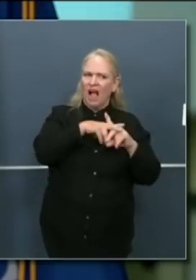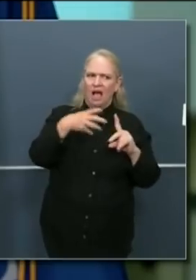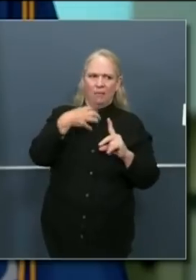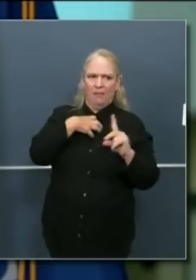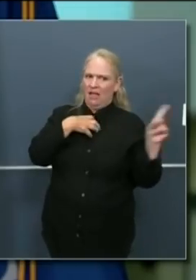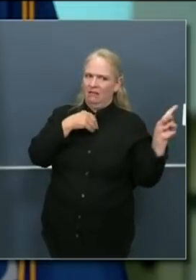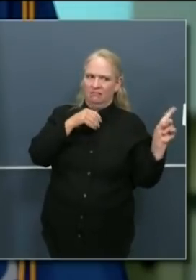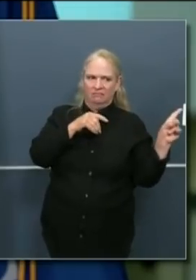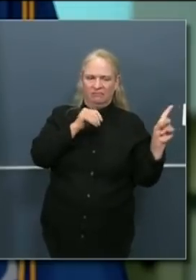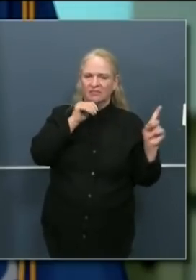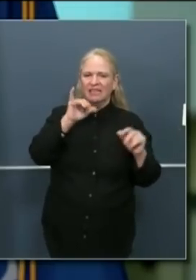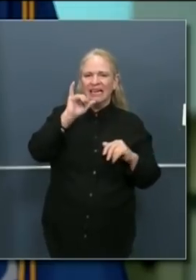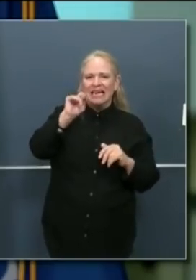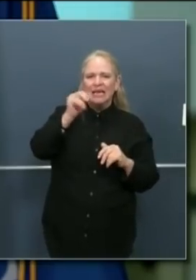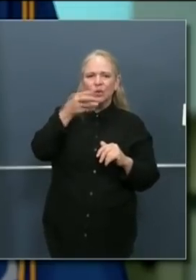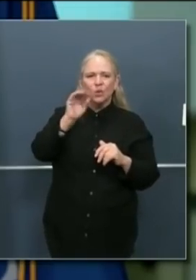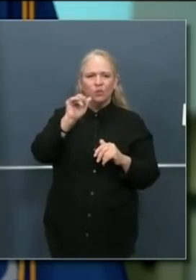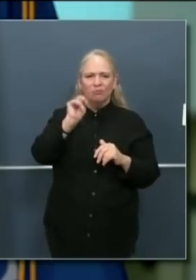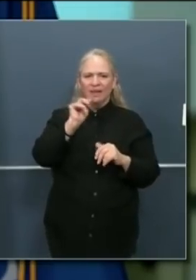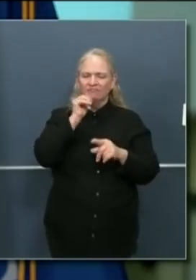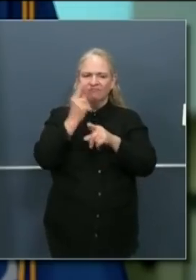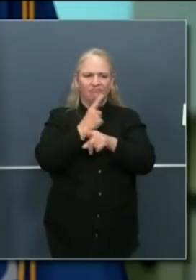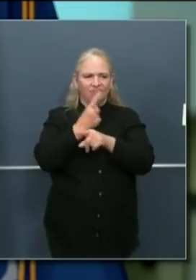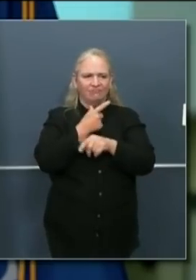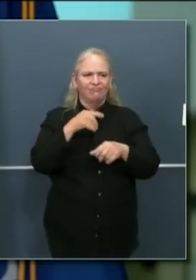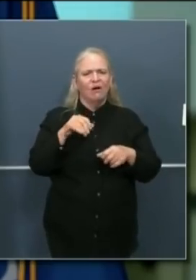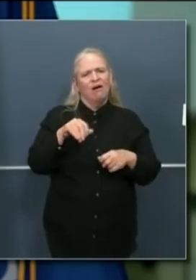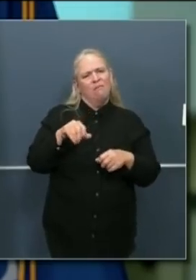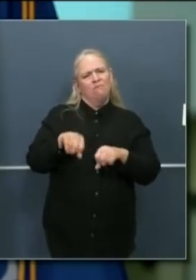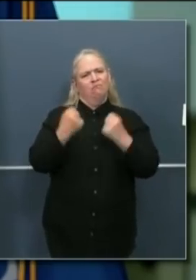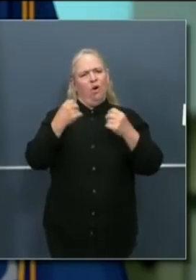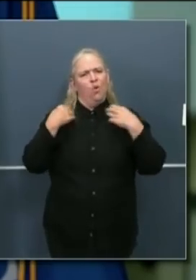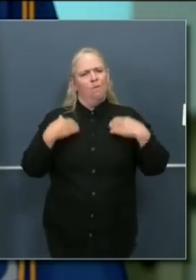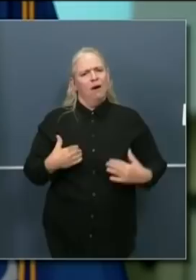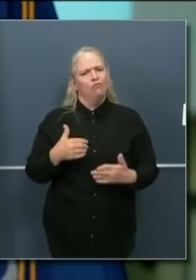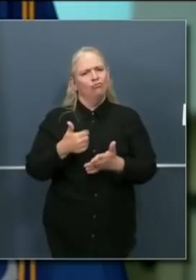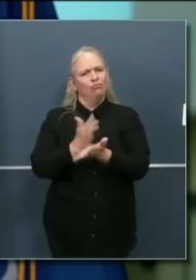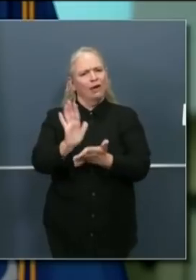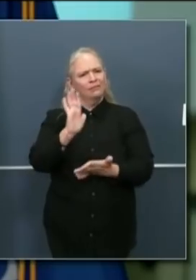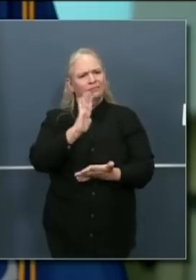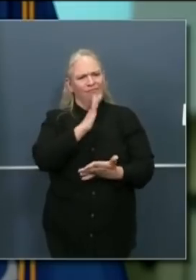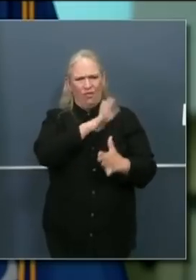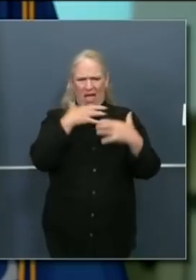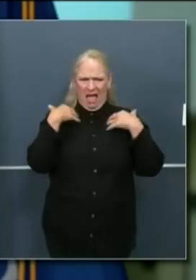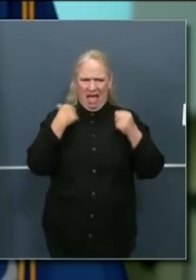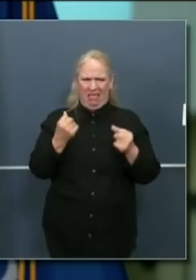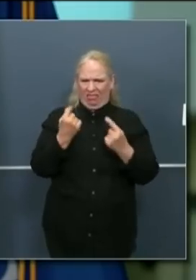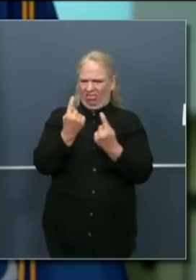VISIT TO THIS PRISON -- YOU'VE BEEN WATCHING GOVERNOR NEWSOM'S CORONAVIRUS UPDATE.